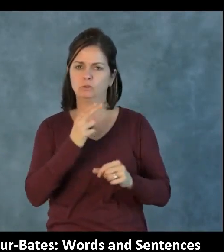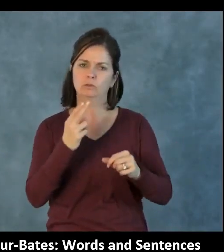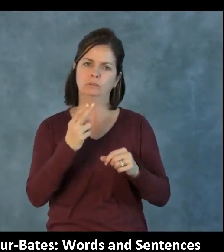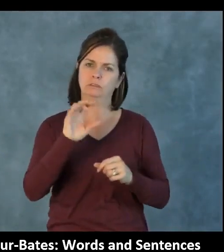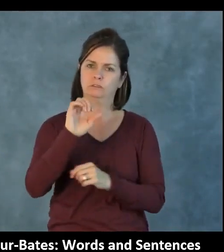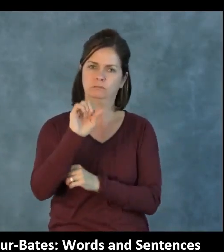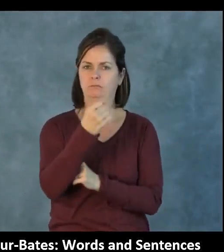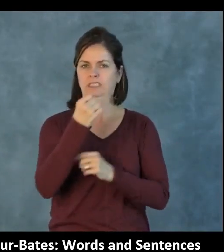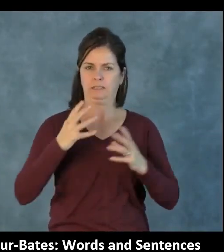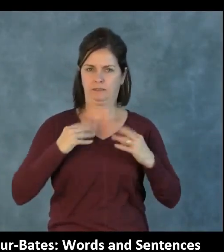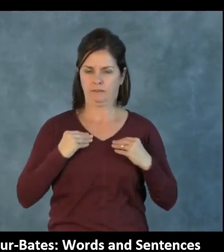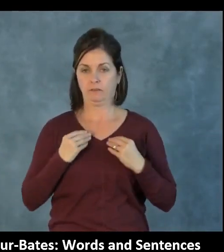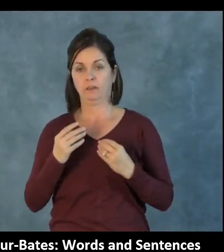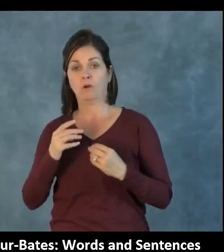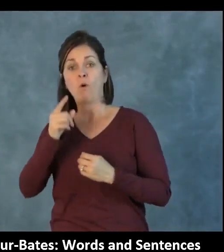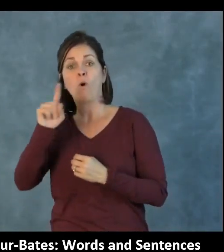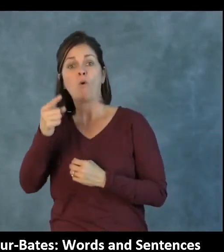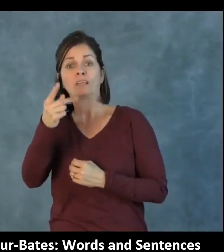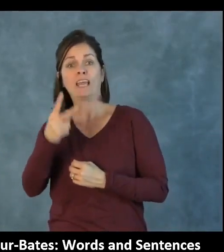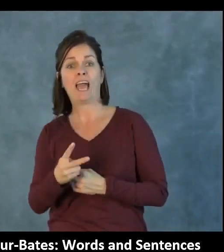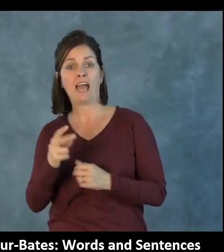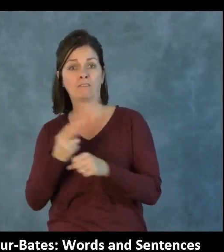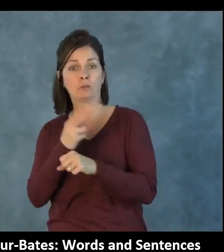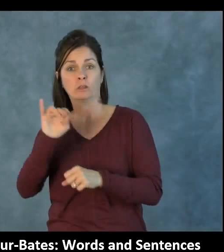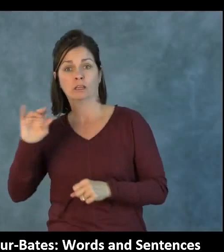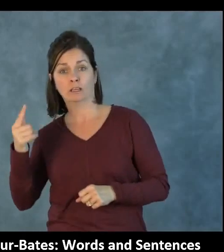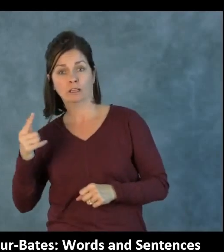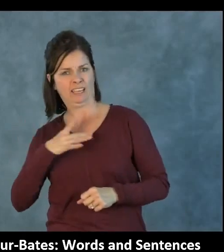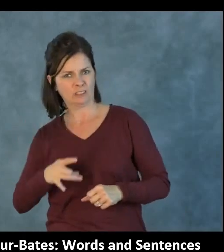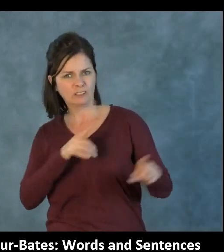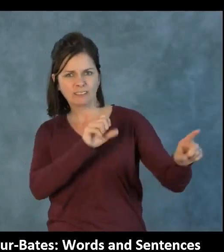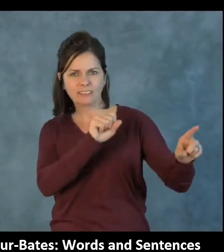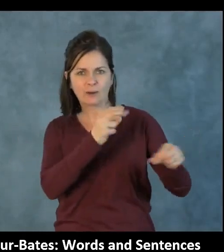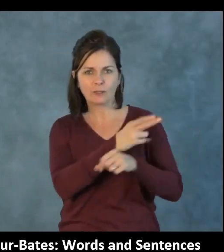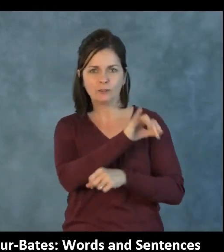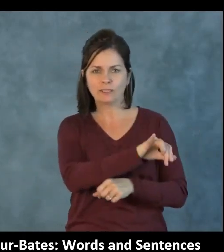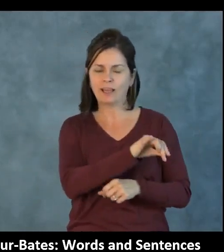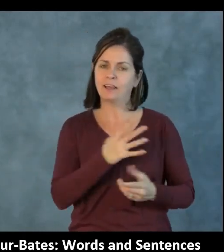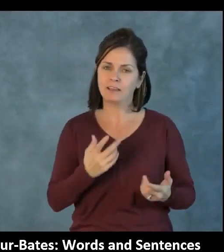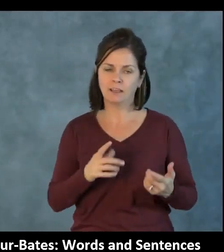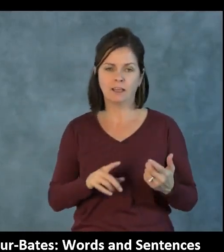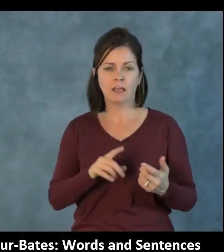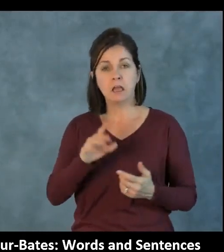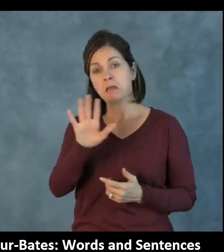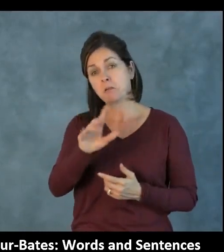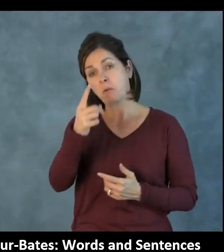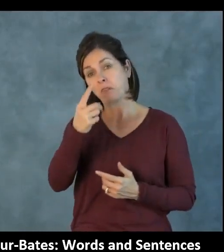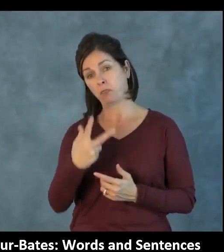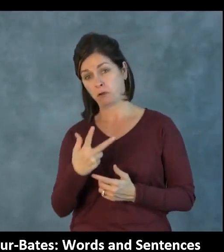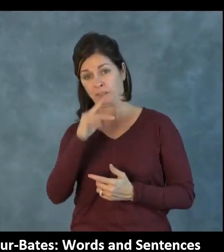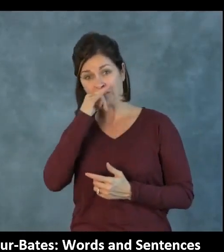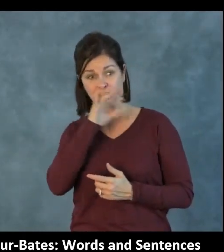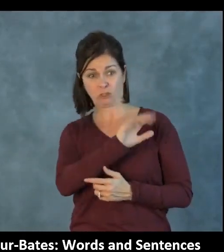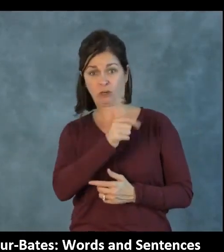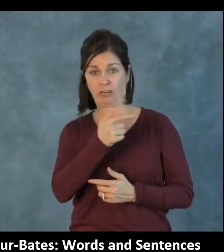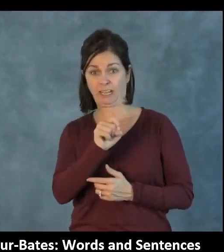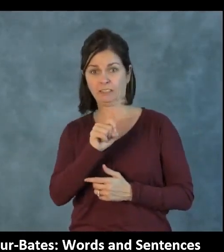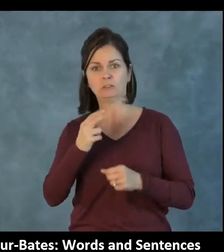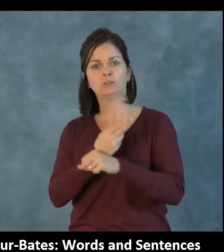which that was the one she was using, and only about a third of kids are using the past tense by 24 months of age.